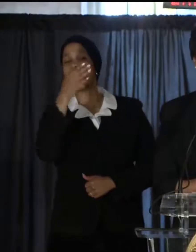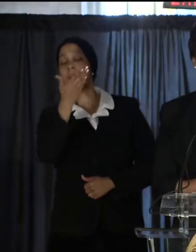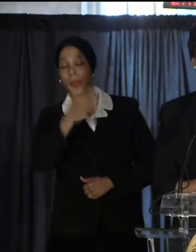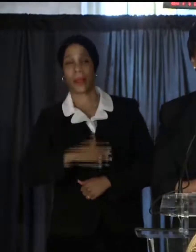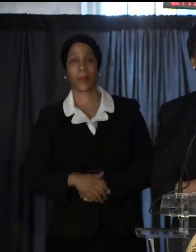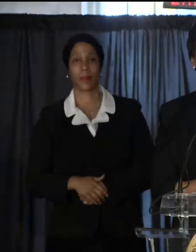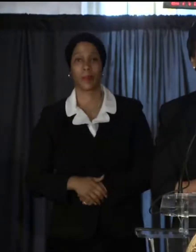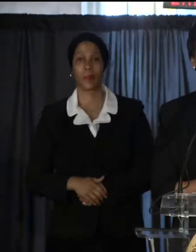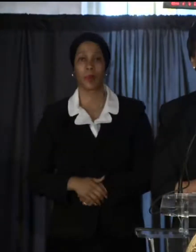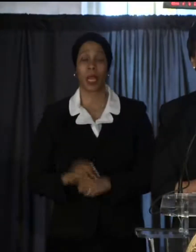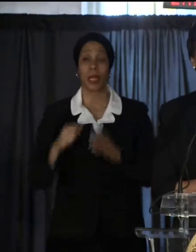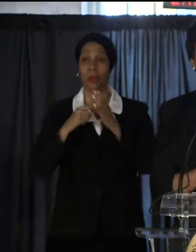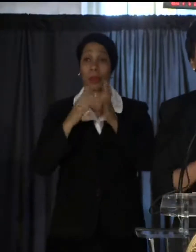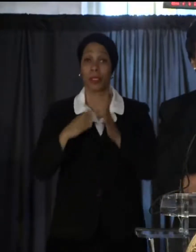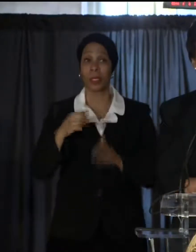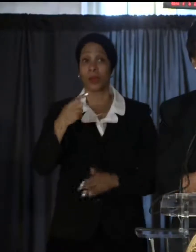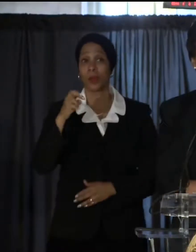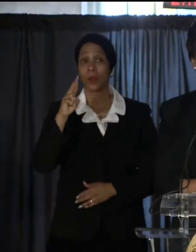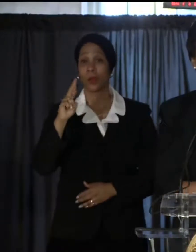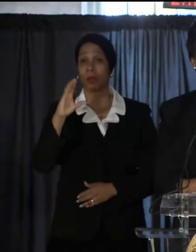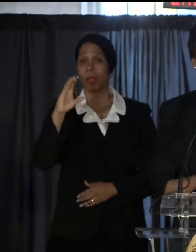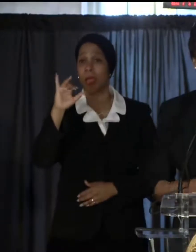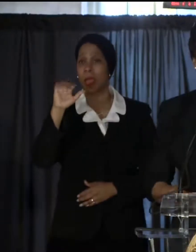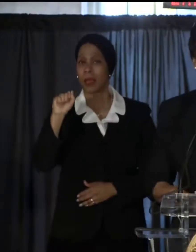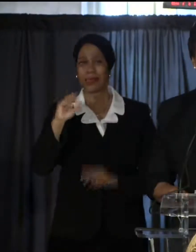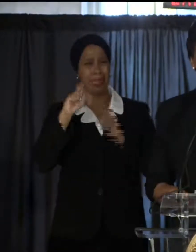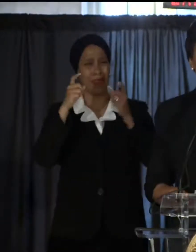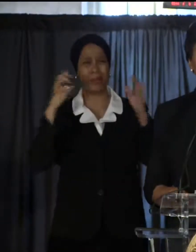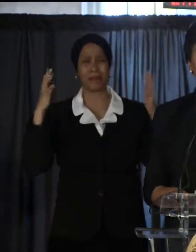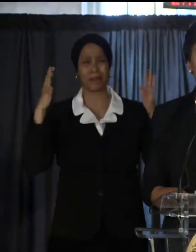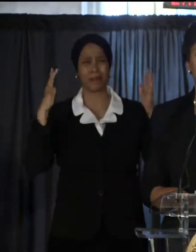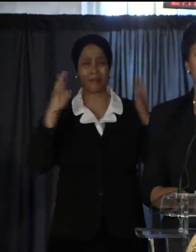AND OUR REPRESENTATIVE GARCIA. PLEASE GIVE THEM A BIG ROUND OF APPLAUSE AS WELL.